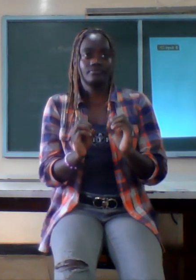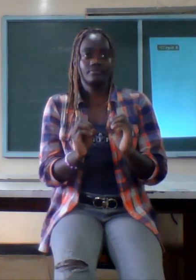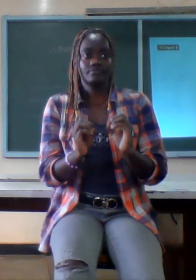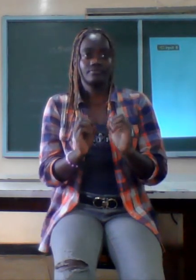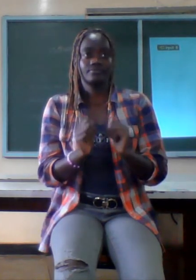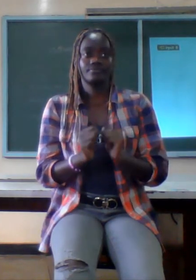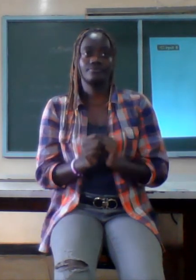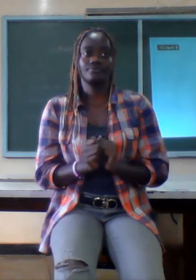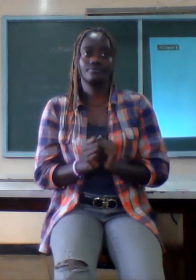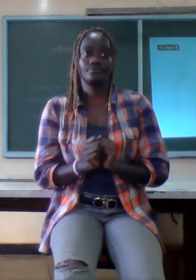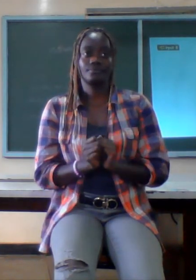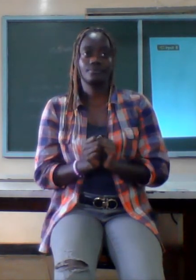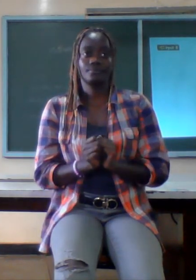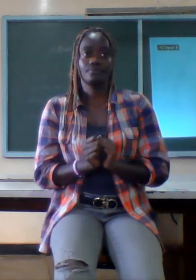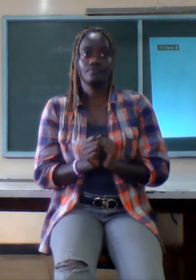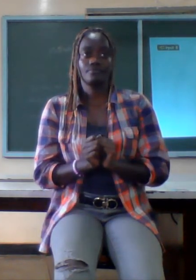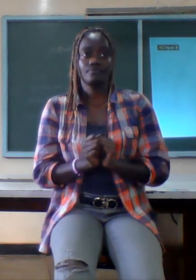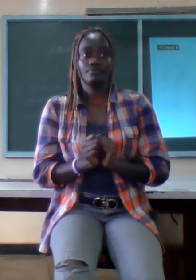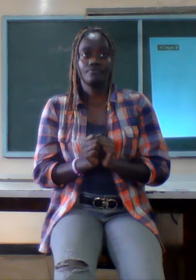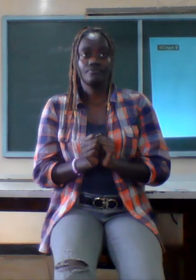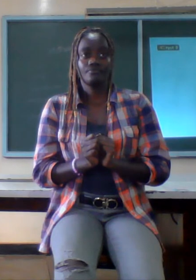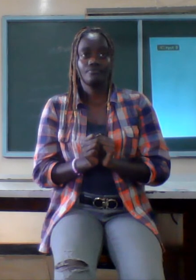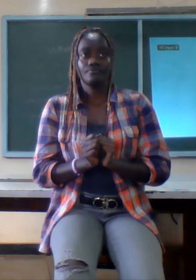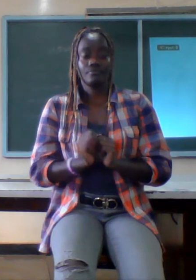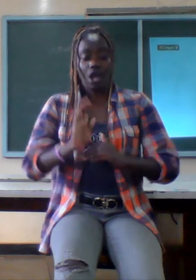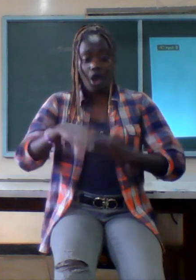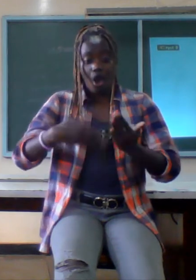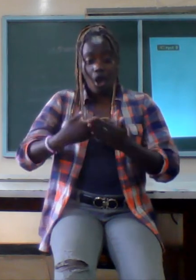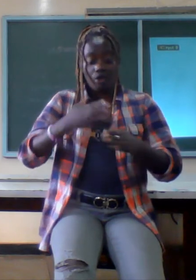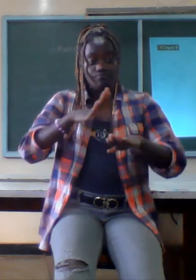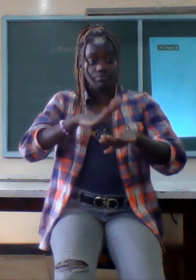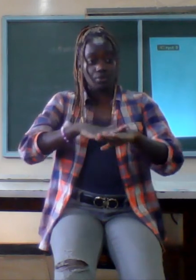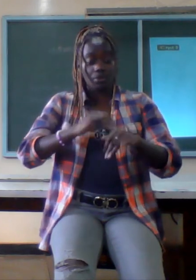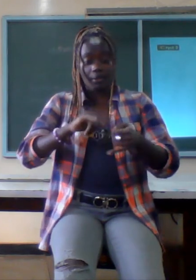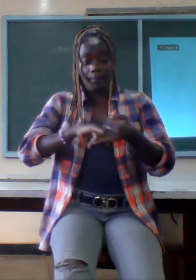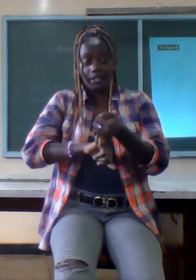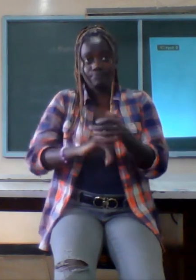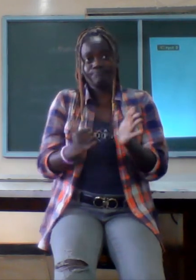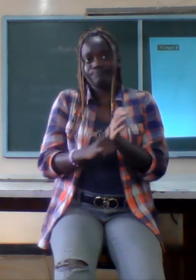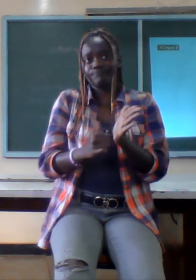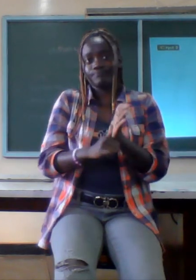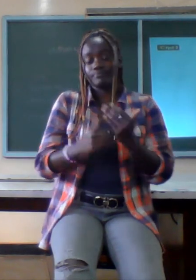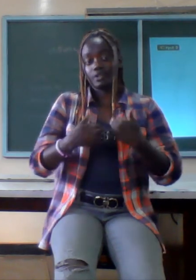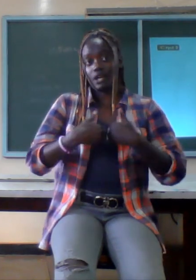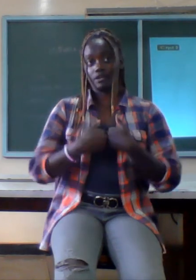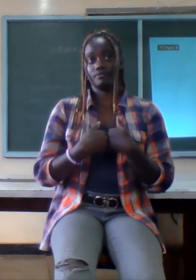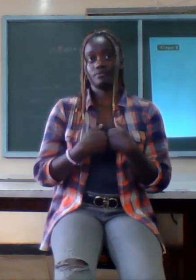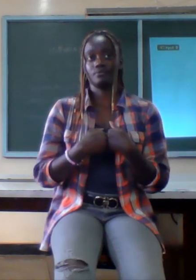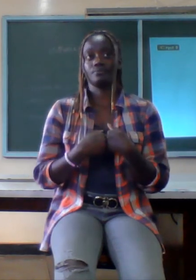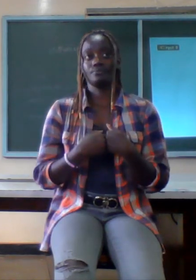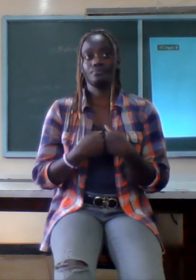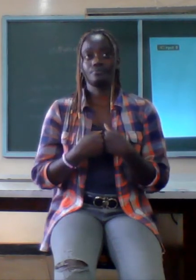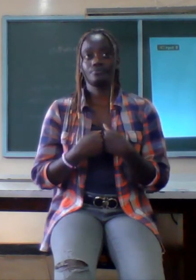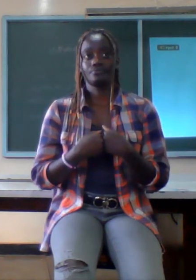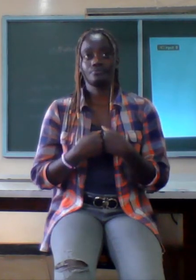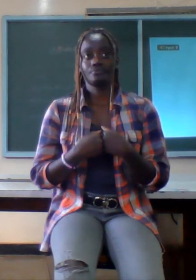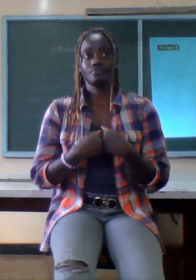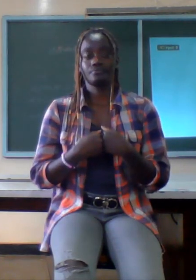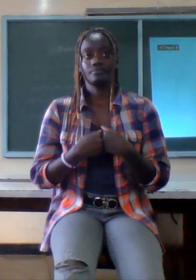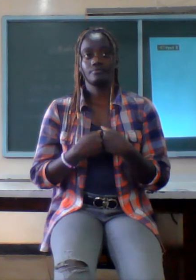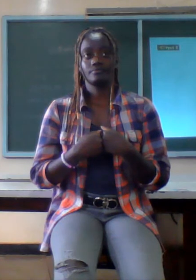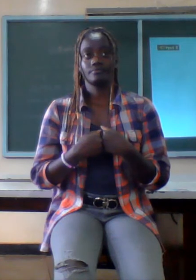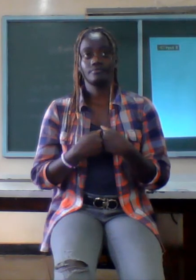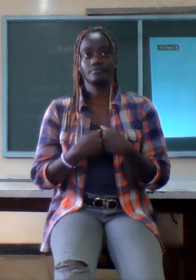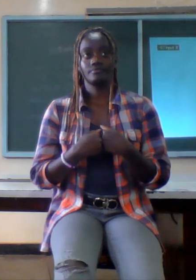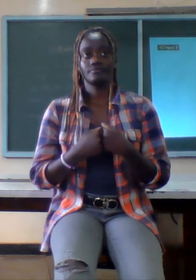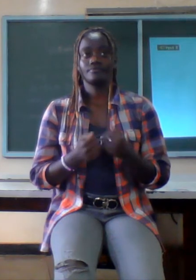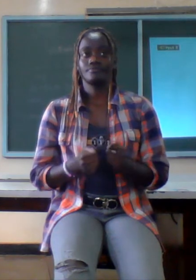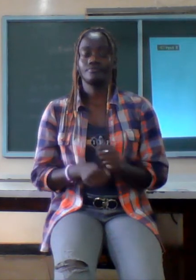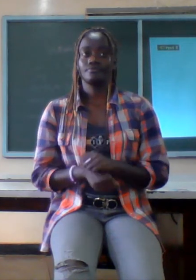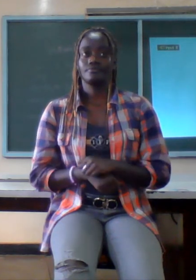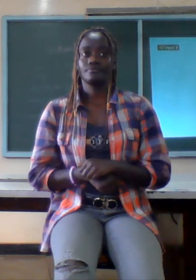good marriage has gone through its own taste of praising fire true love proves in type of